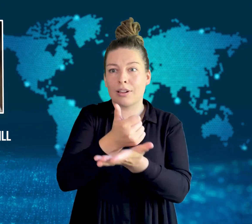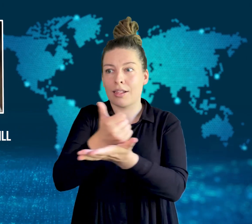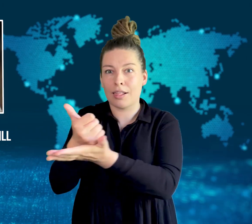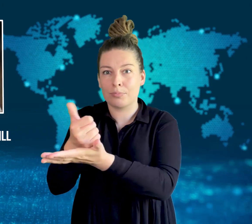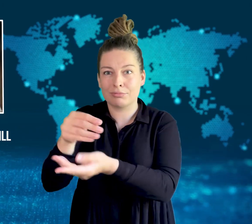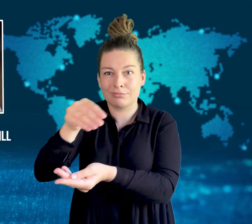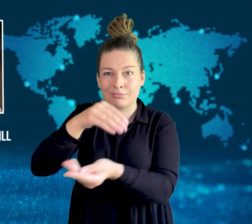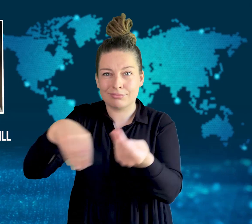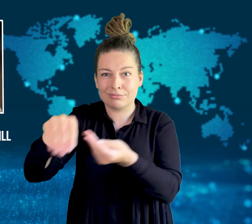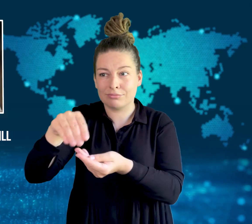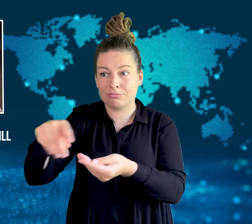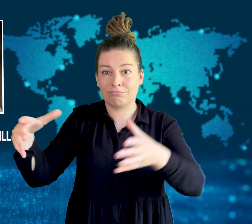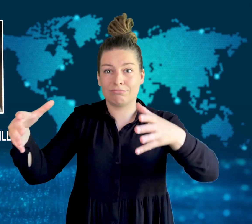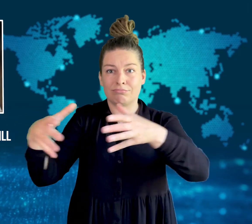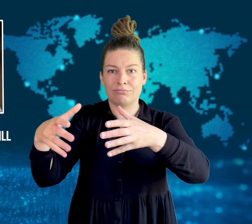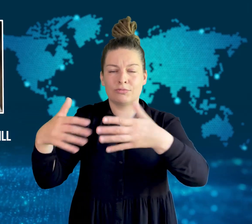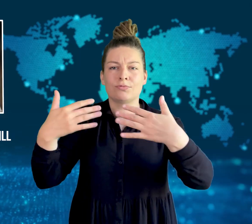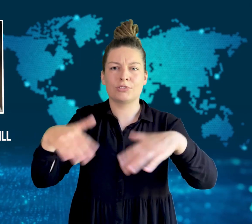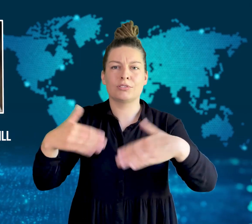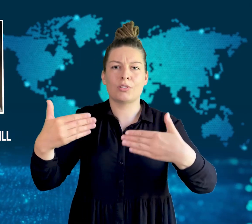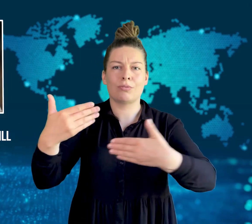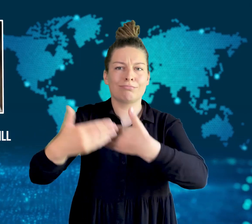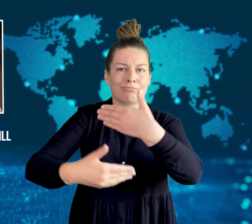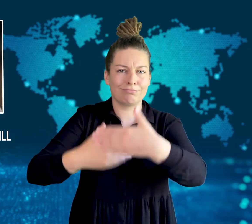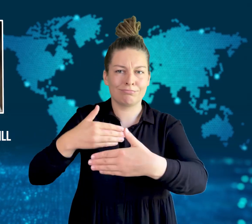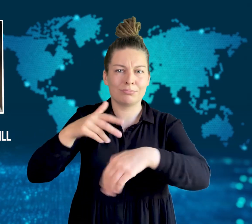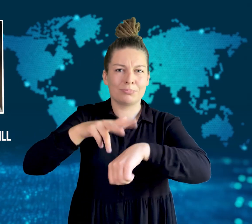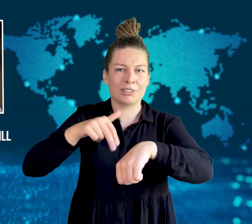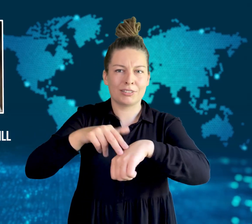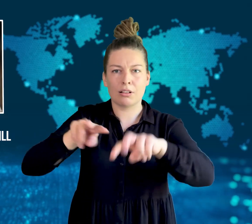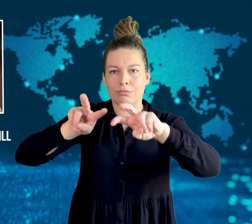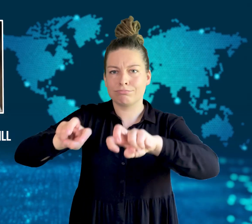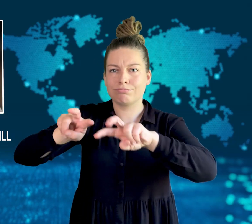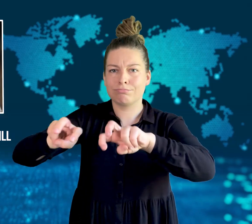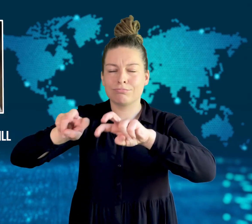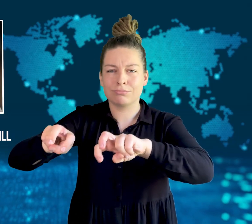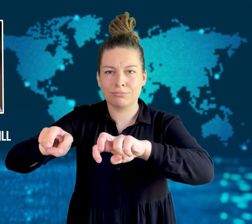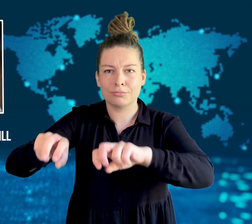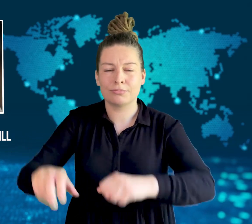for conspiracy, forgery, and cheating.